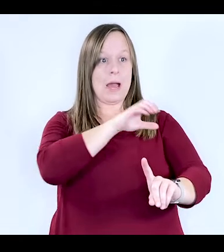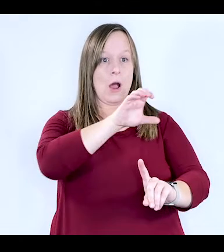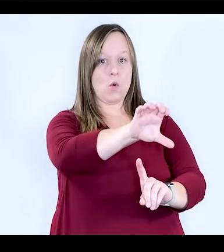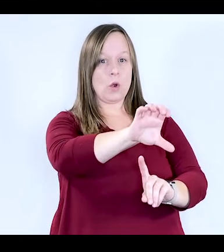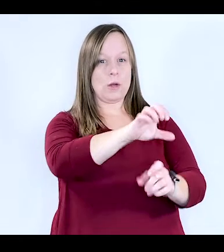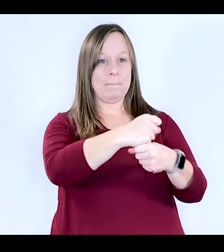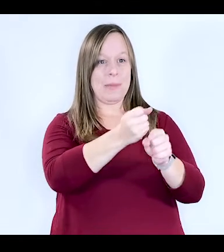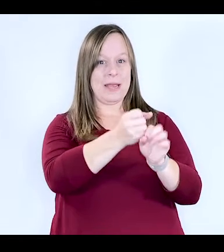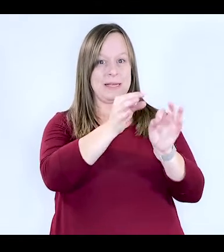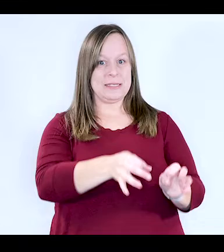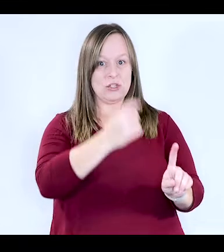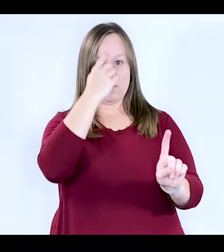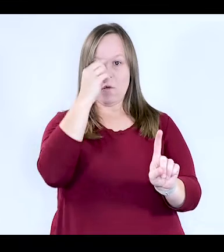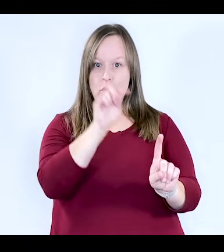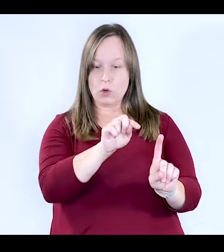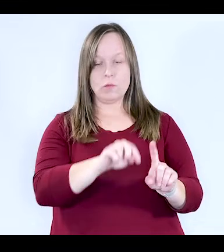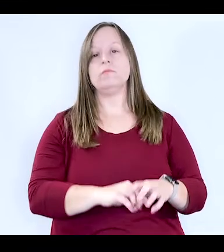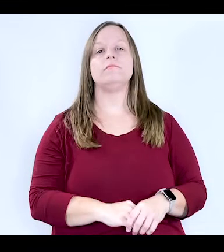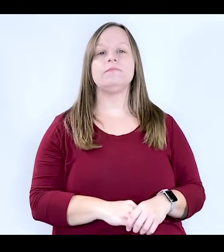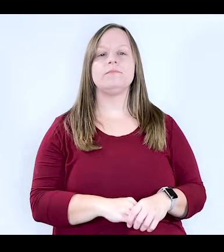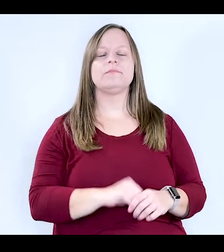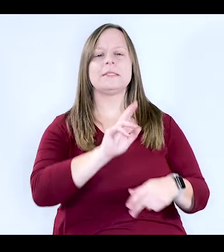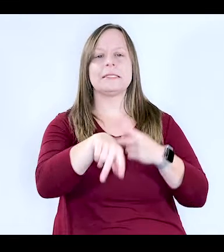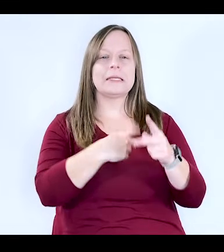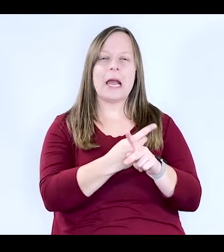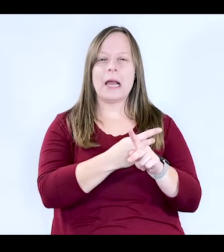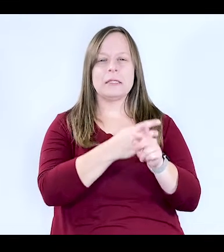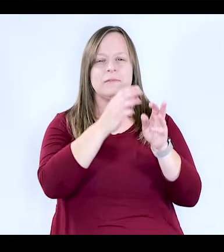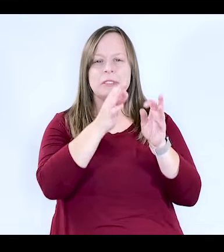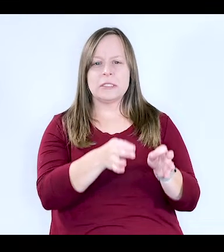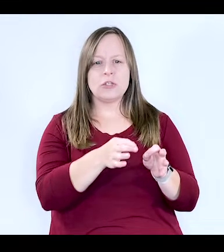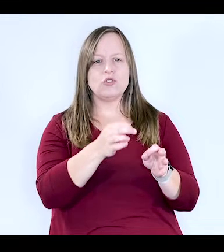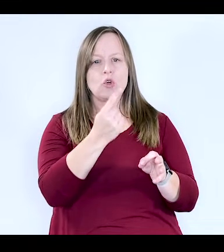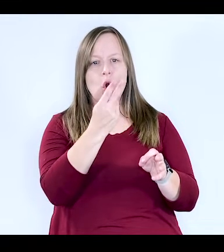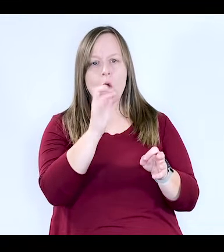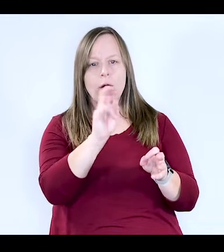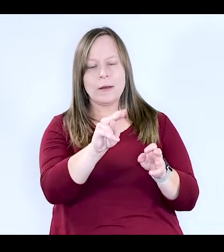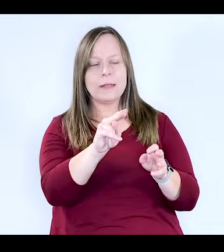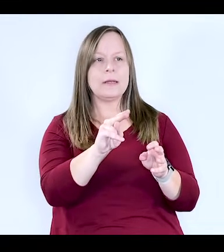to make decisions for you. The types of decisions that a guardian might make